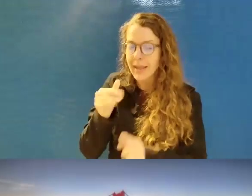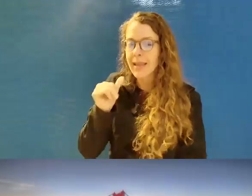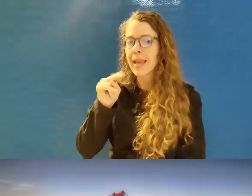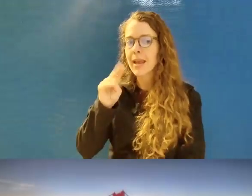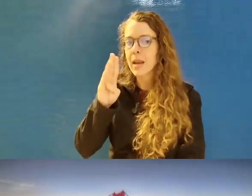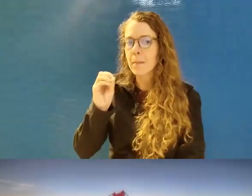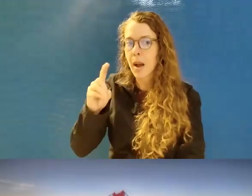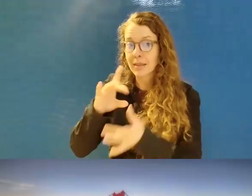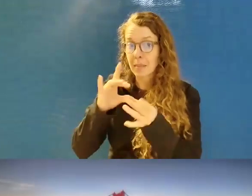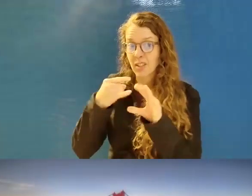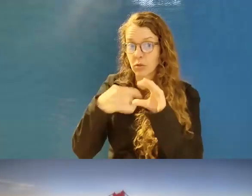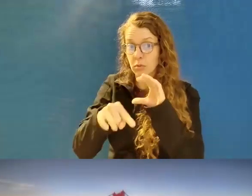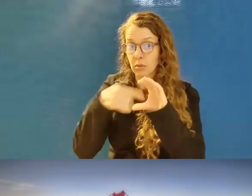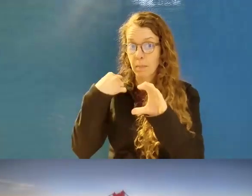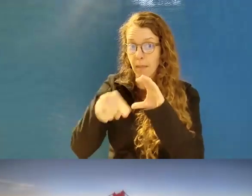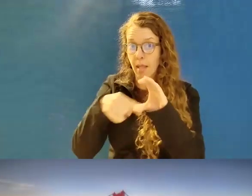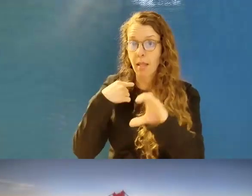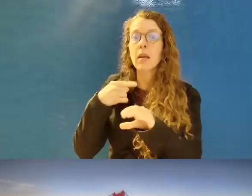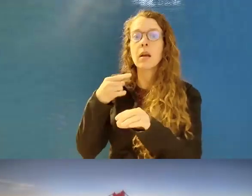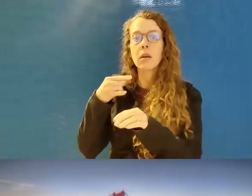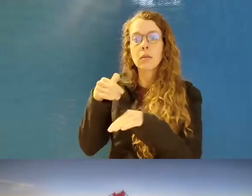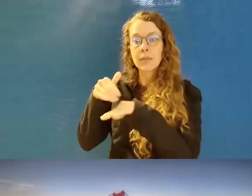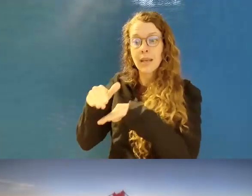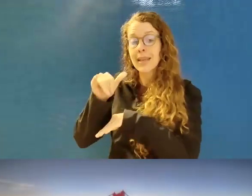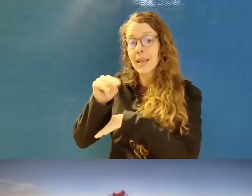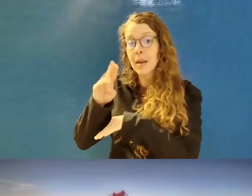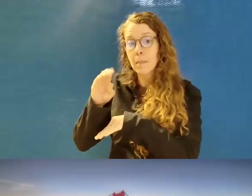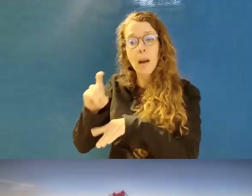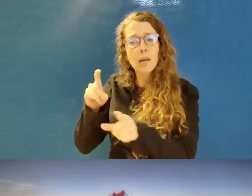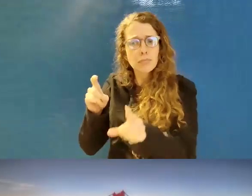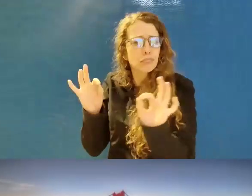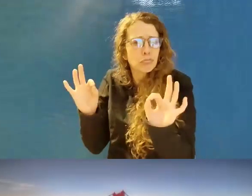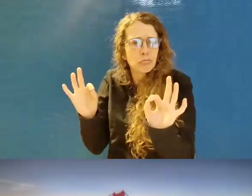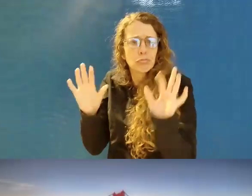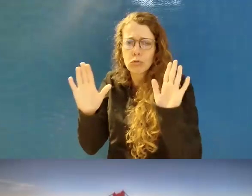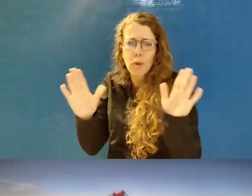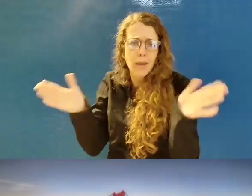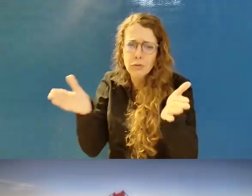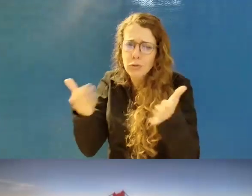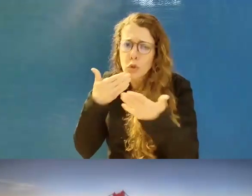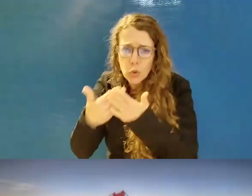So while sending students messages in the inbox is, you know, great encourage. That's a good thing to do.